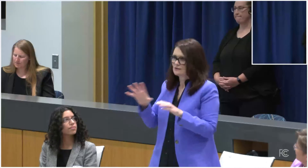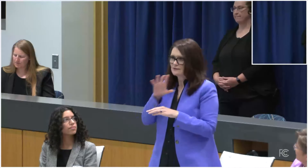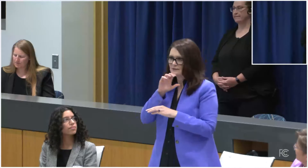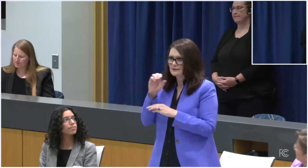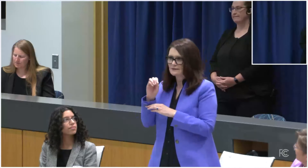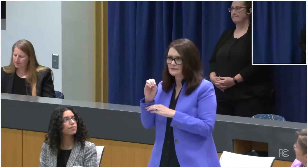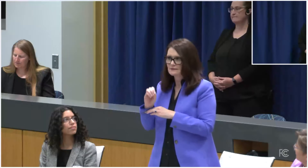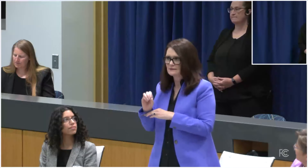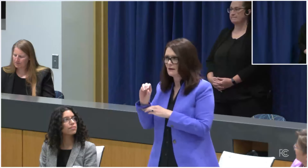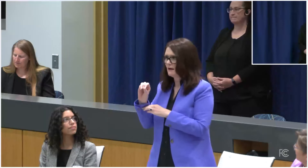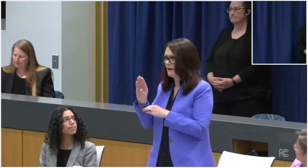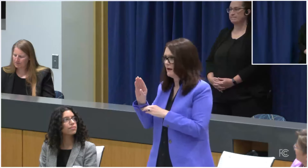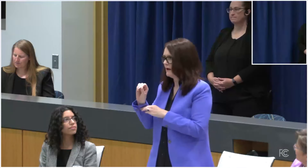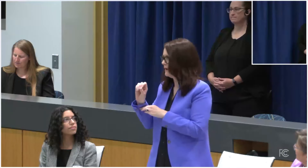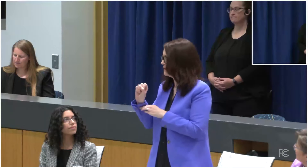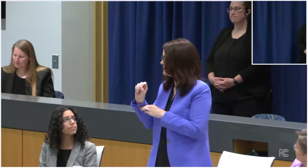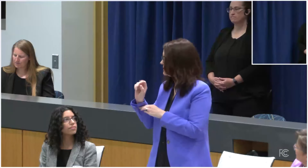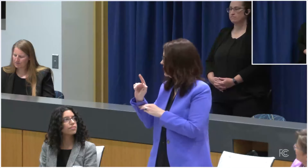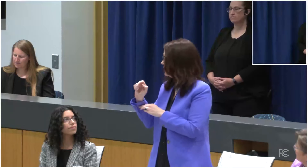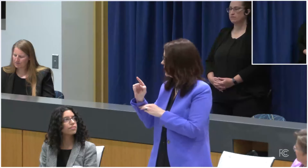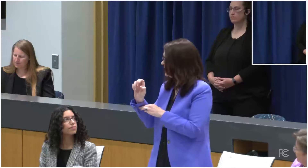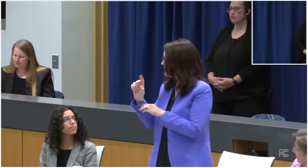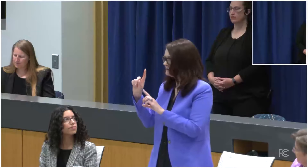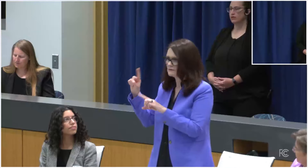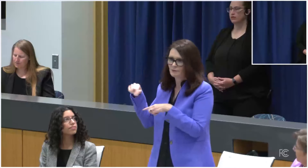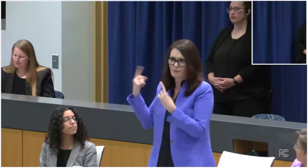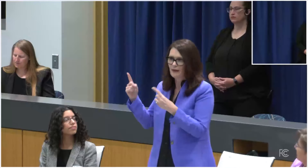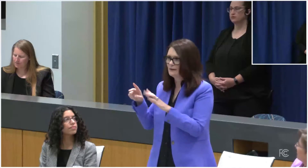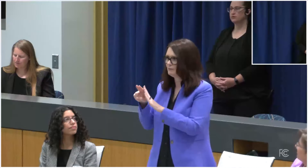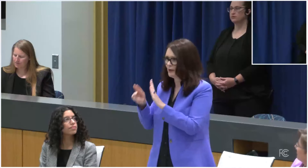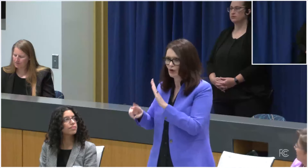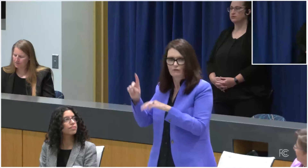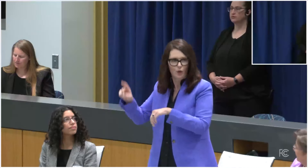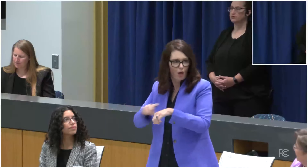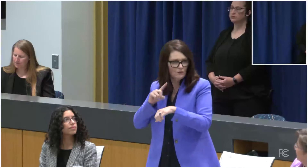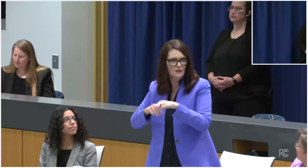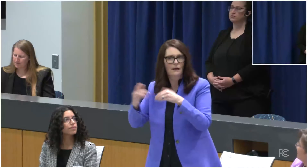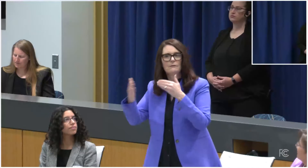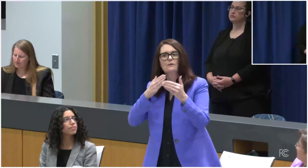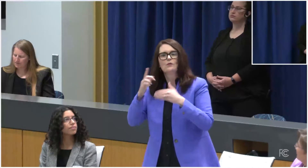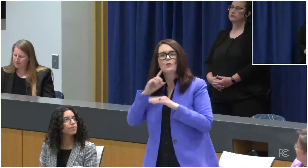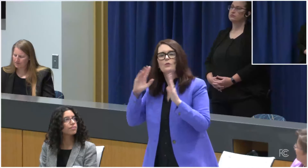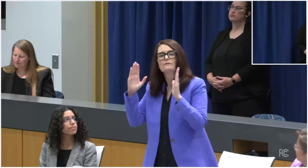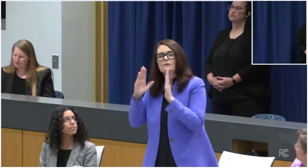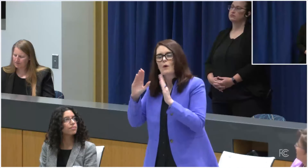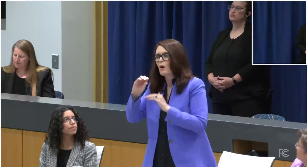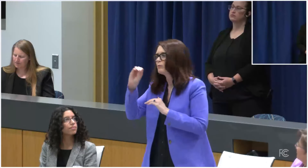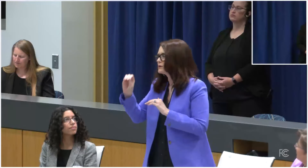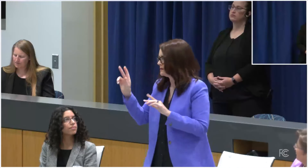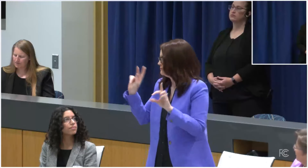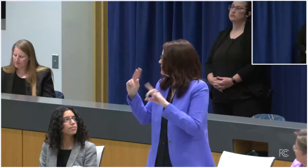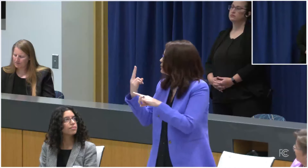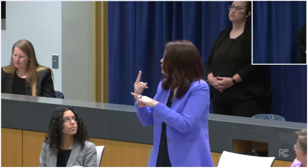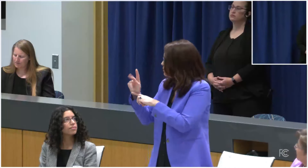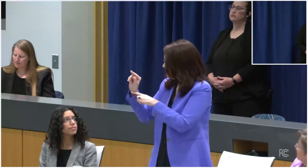AND WE USED TO HAVE TTYS WHICH WERE MENTIONED BY BILL. AND A LOT OF TTYS WERE CUMBERSOME BECAUSE THEY